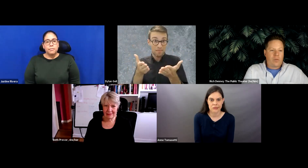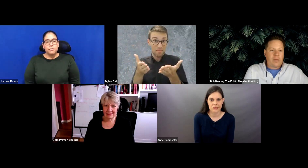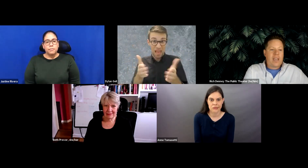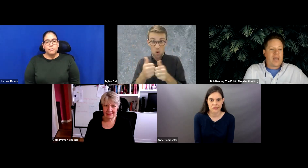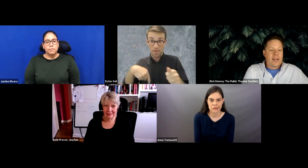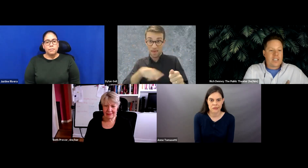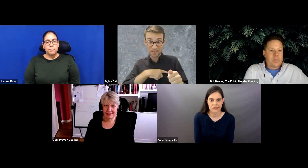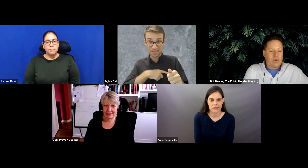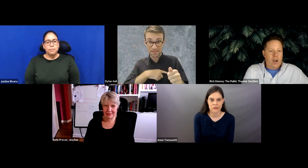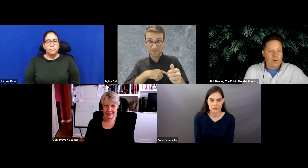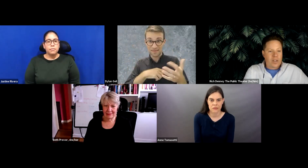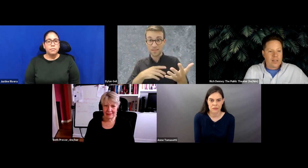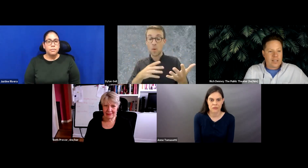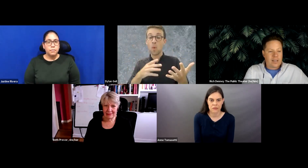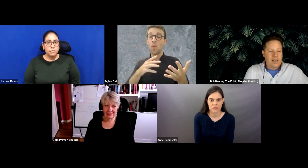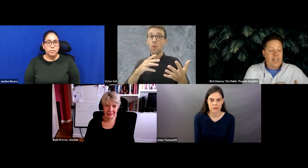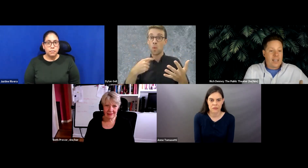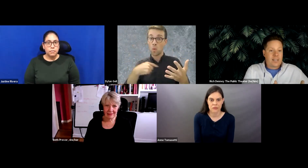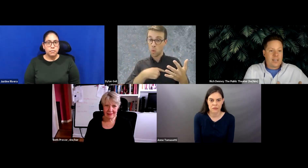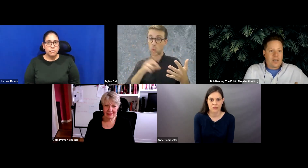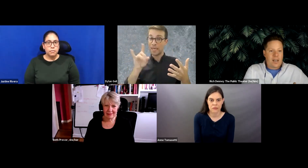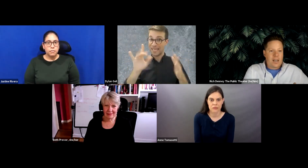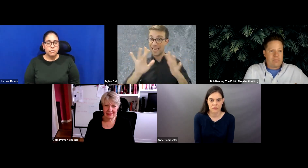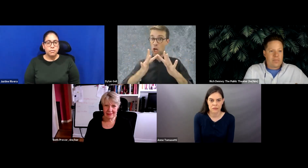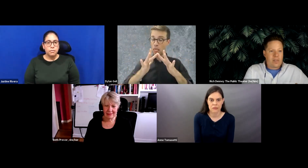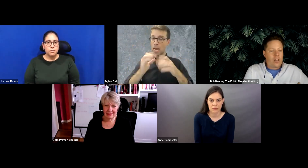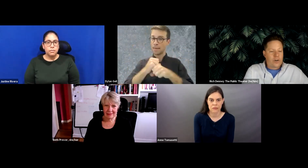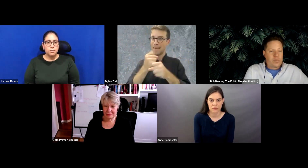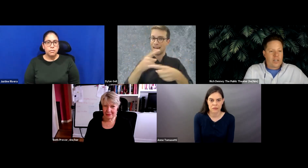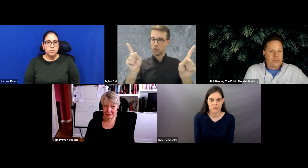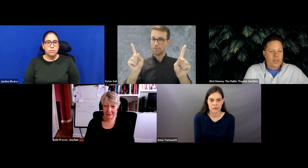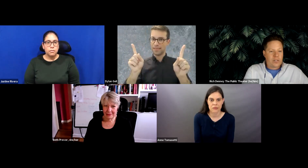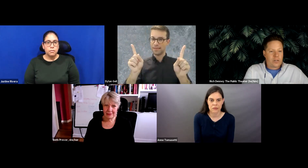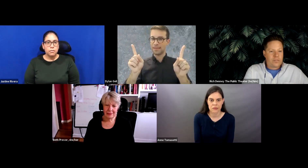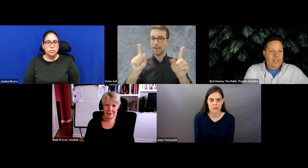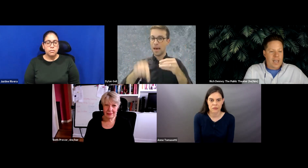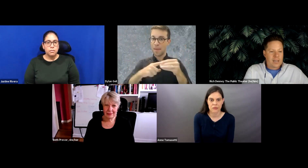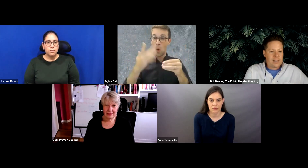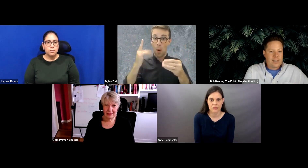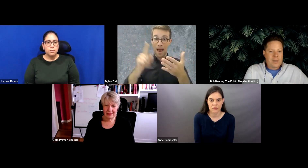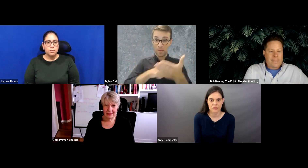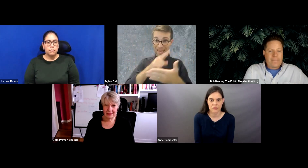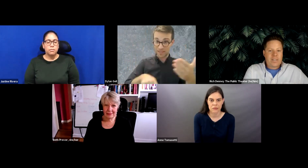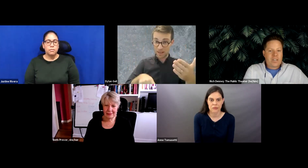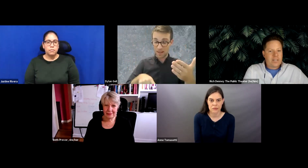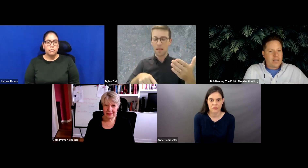when we made that announcement about why we were canceling, all of our communities were being served again. But this all set